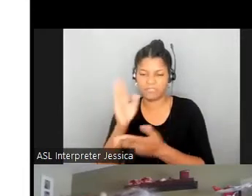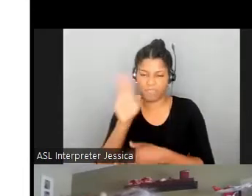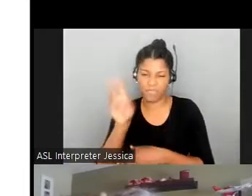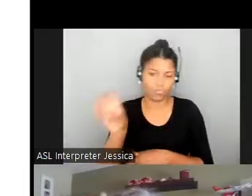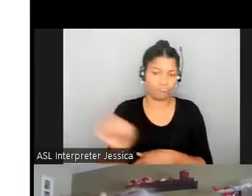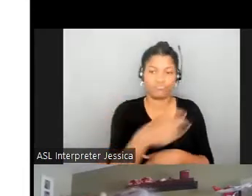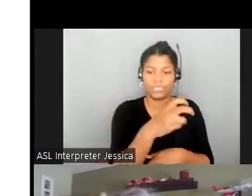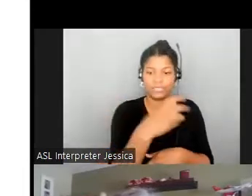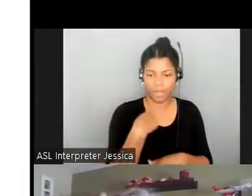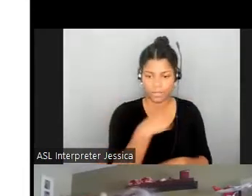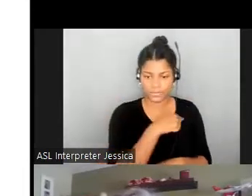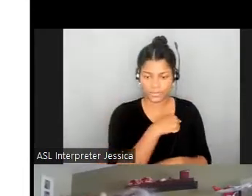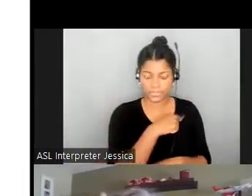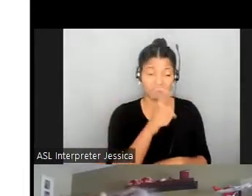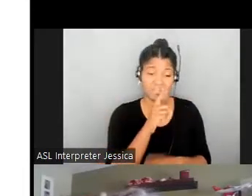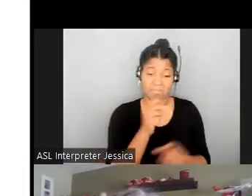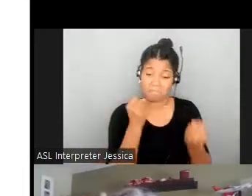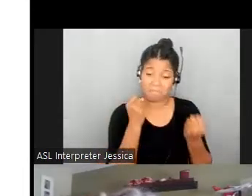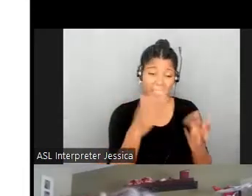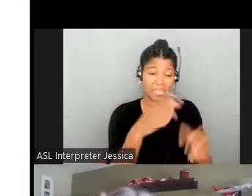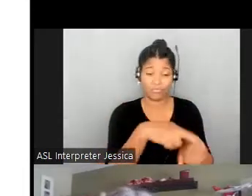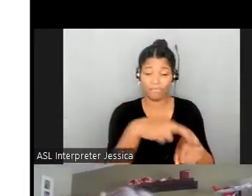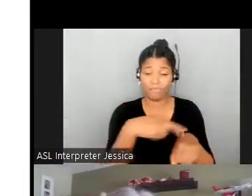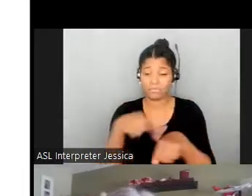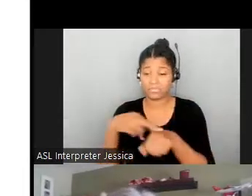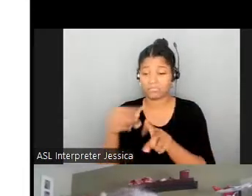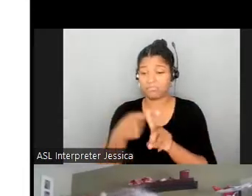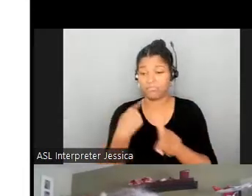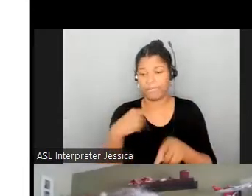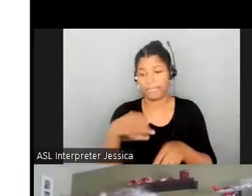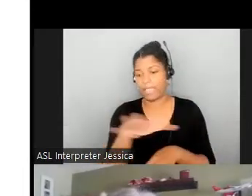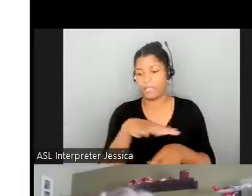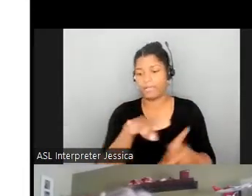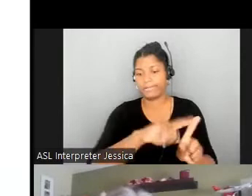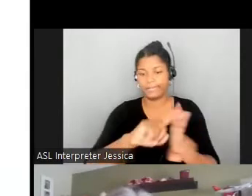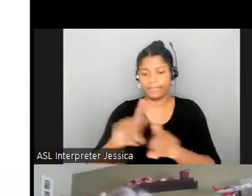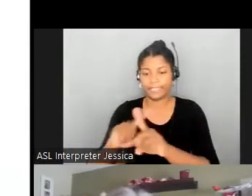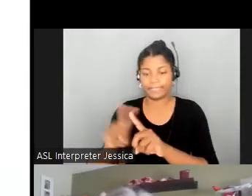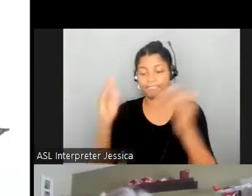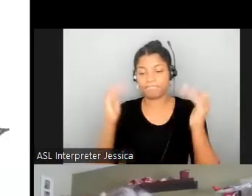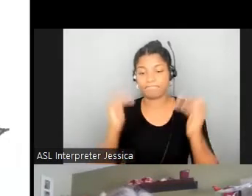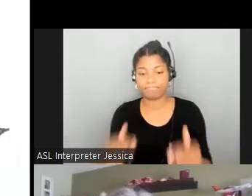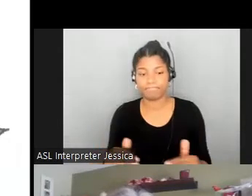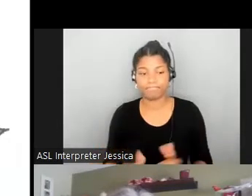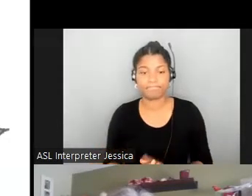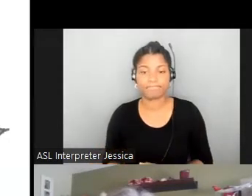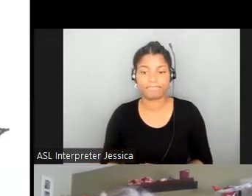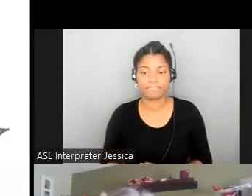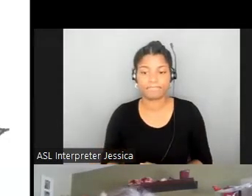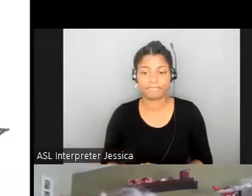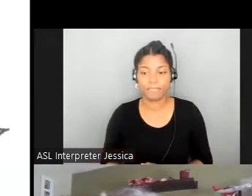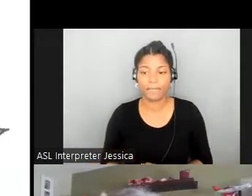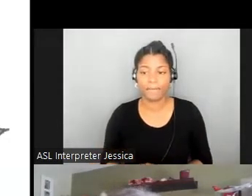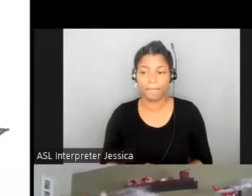We get a lot of referrals from different areas.